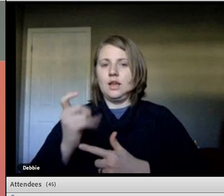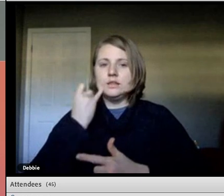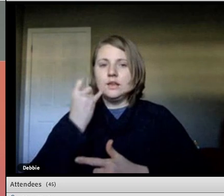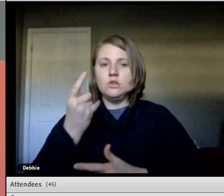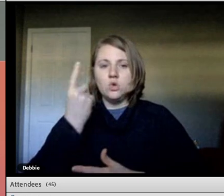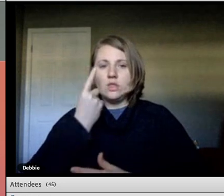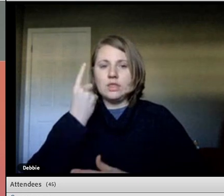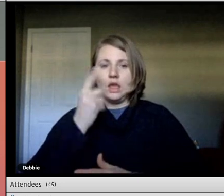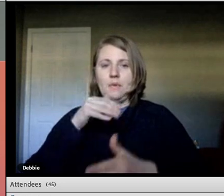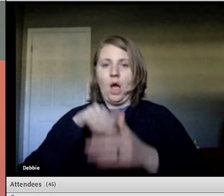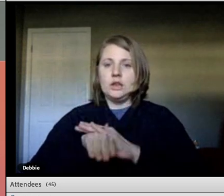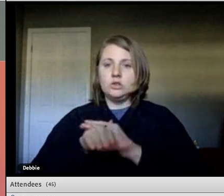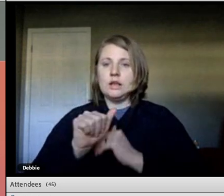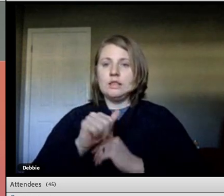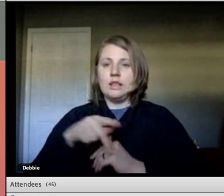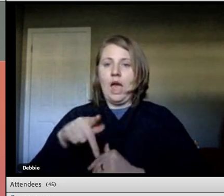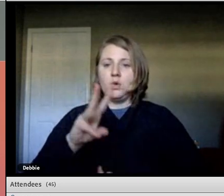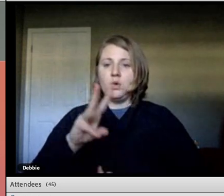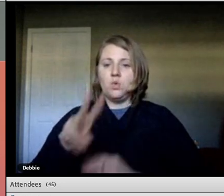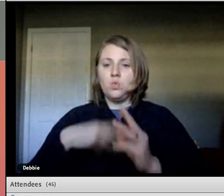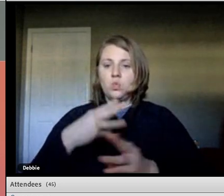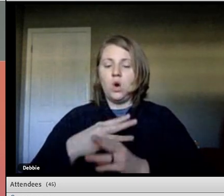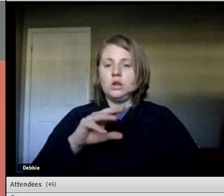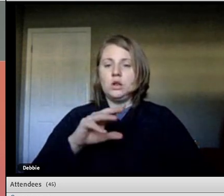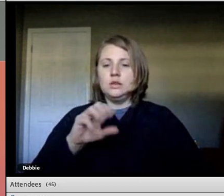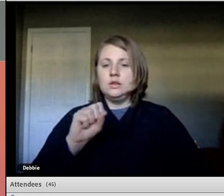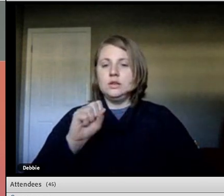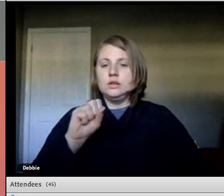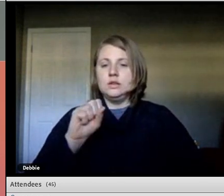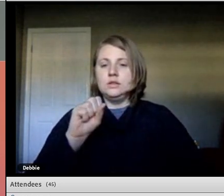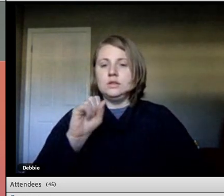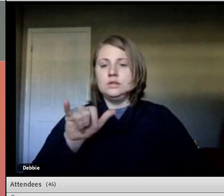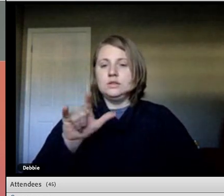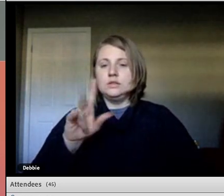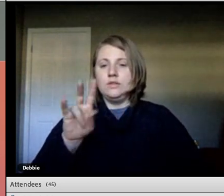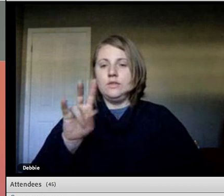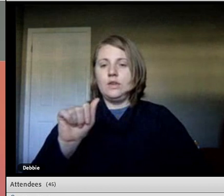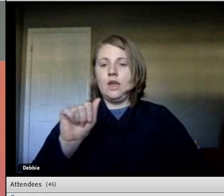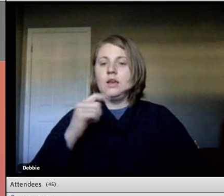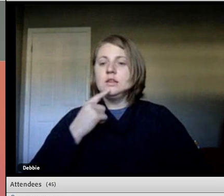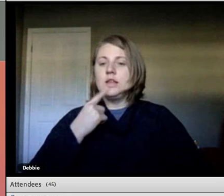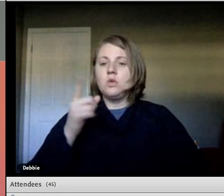Sylvia is saying, "You might have to jailbreak your device to put Linux on it." Yeah, it depends on your computer.